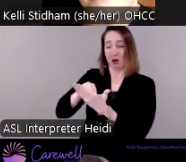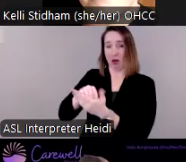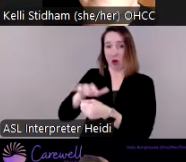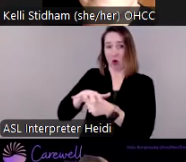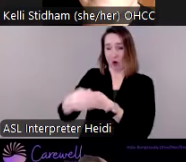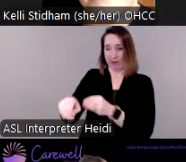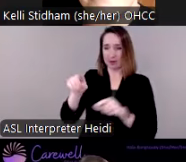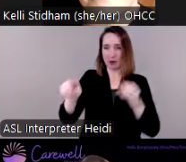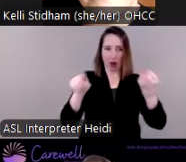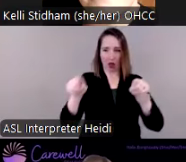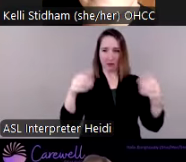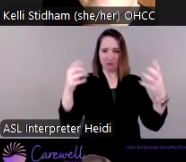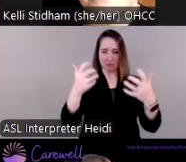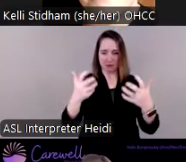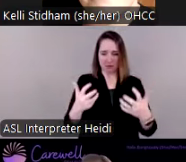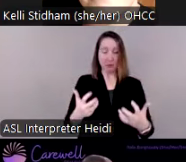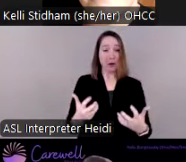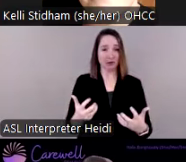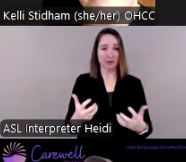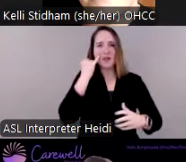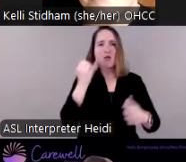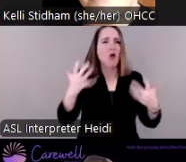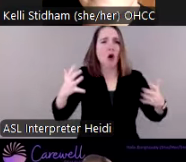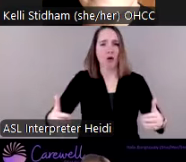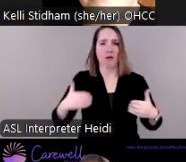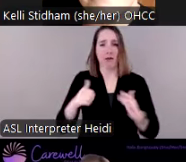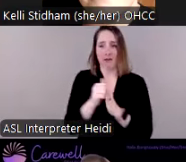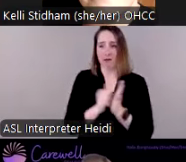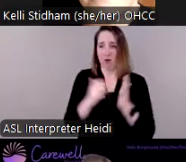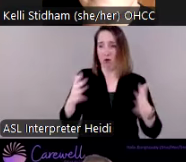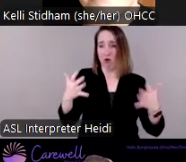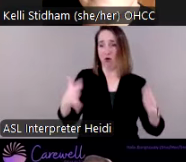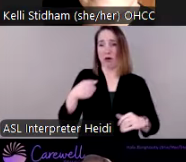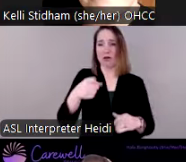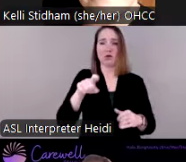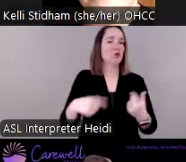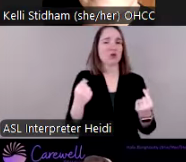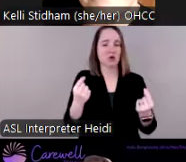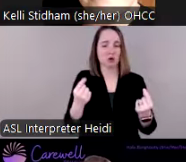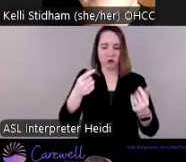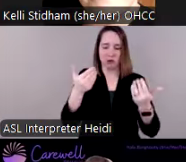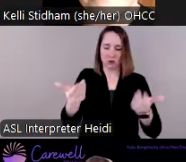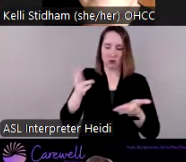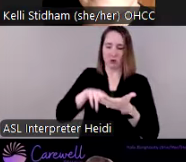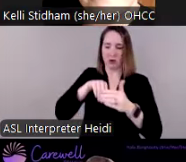need to match. Now, if you already have an account, uh all you need to do is